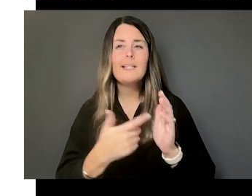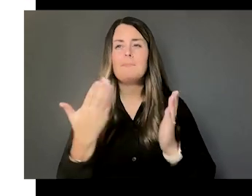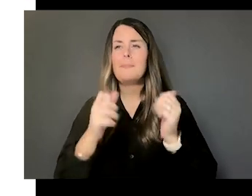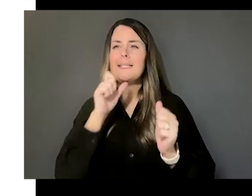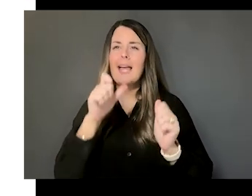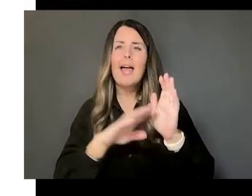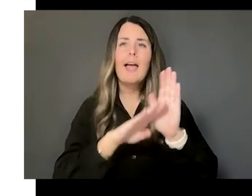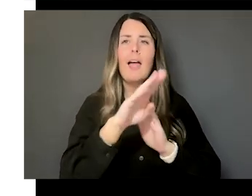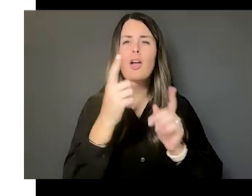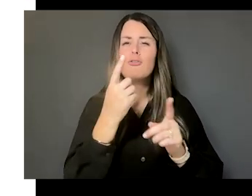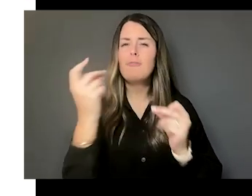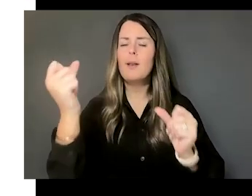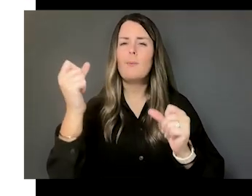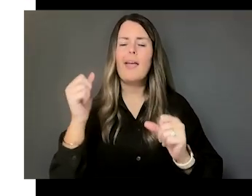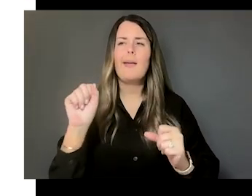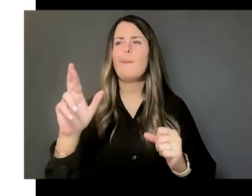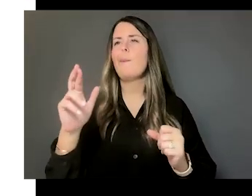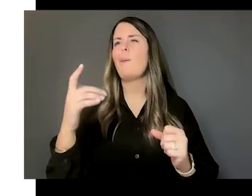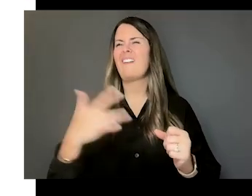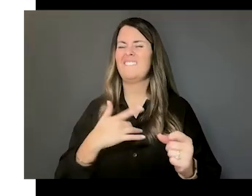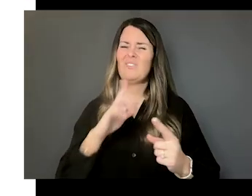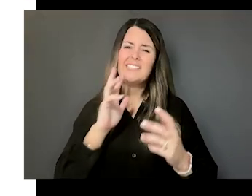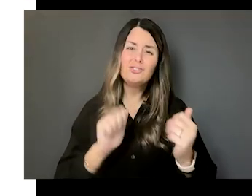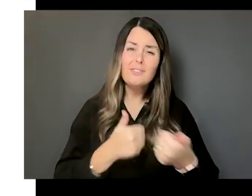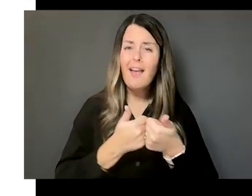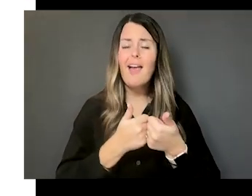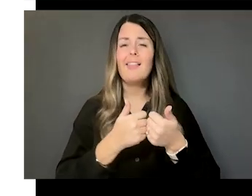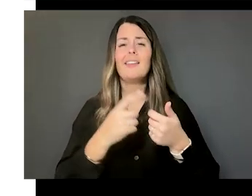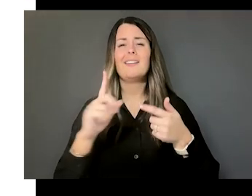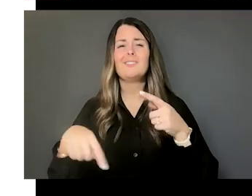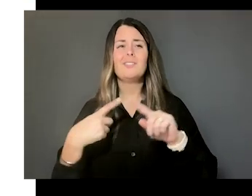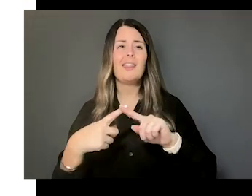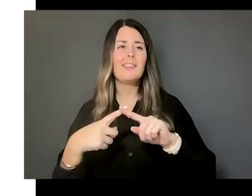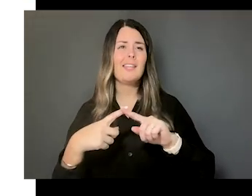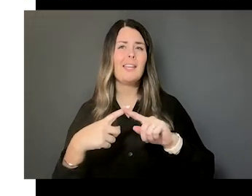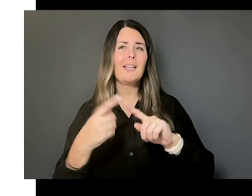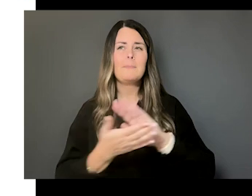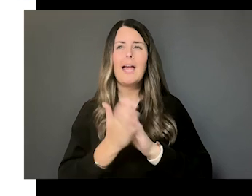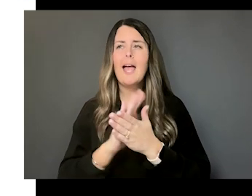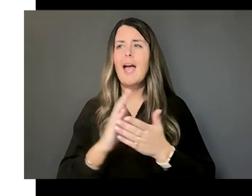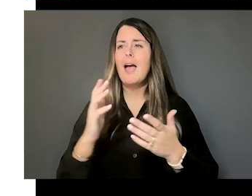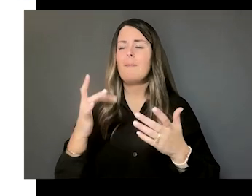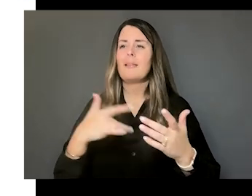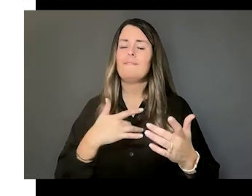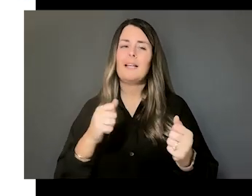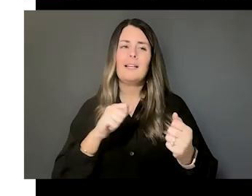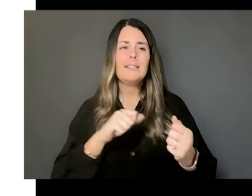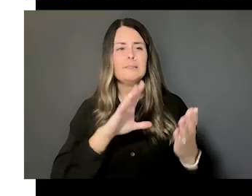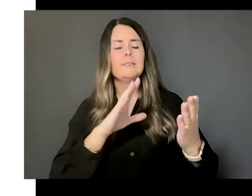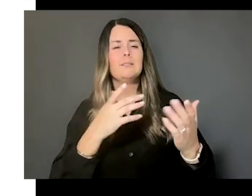or we think that it's really challenging and it becomes more... There are some obstacles or barriers that get in the way.